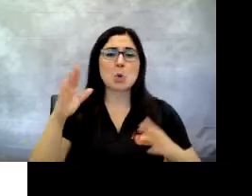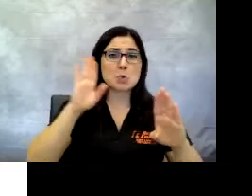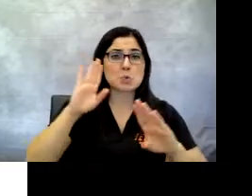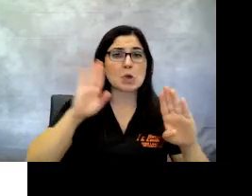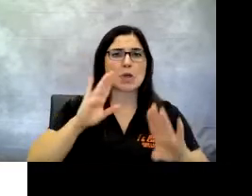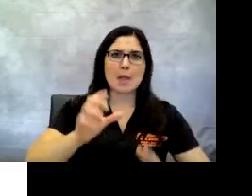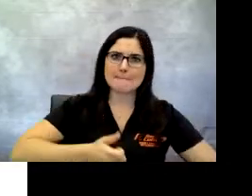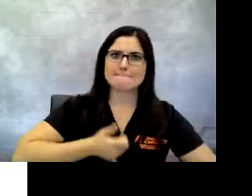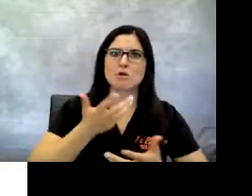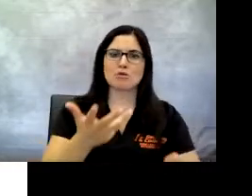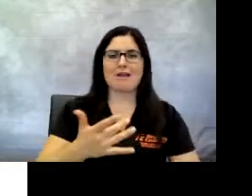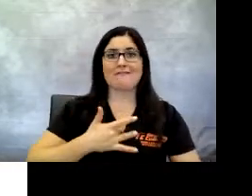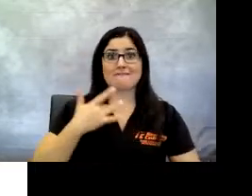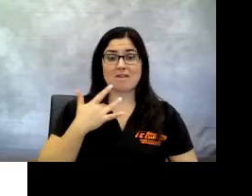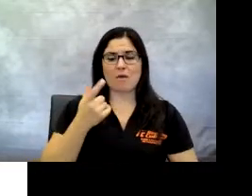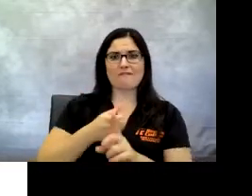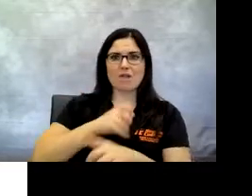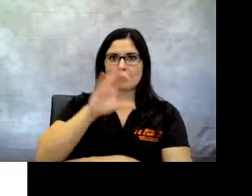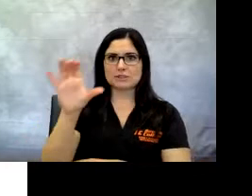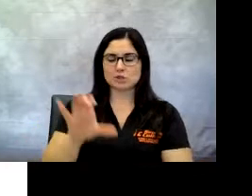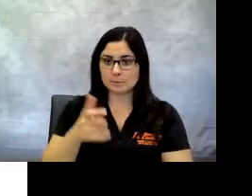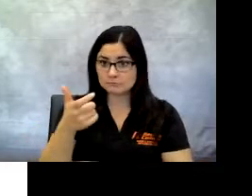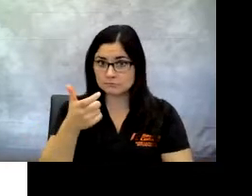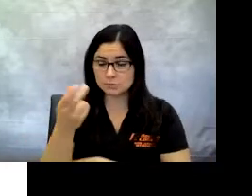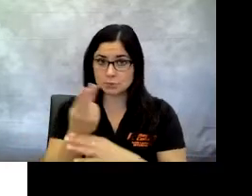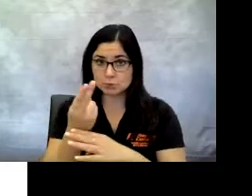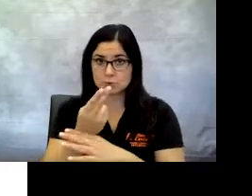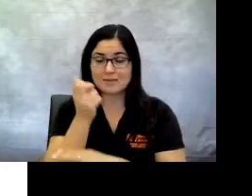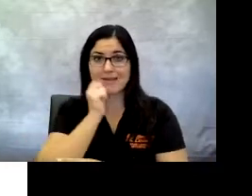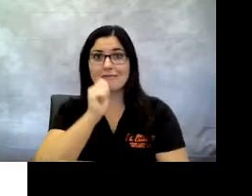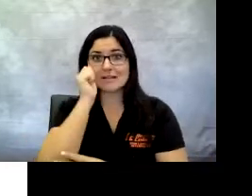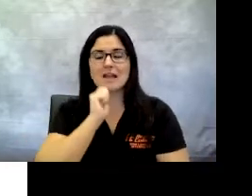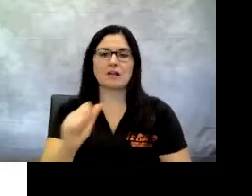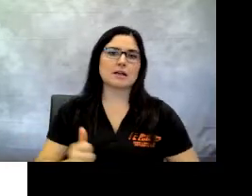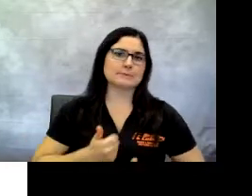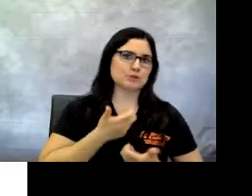Overusing virtual platforms of. Communication. And it emerged at very.